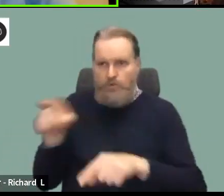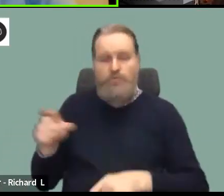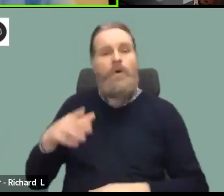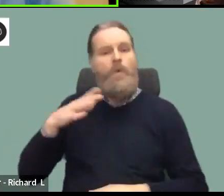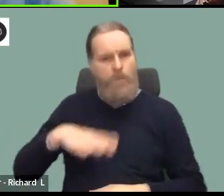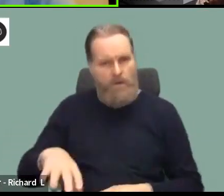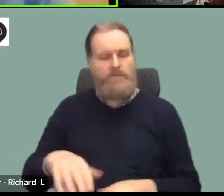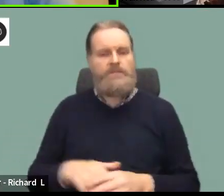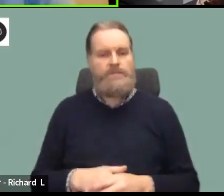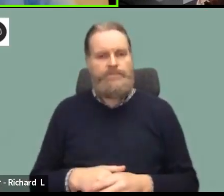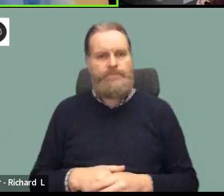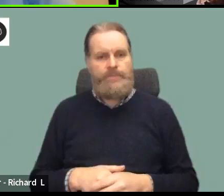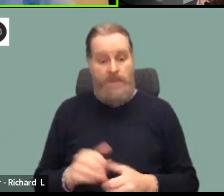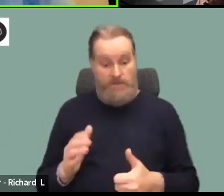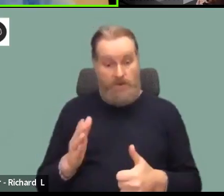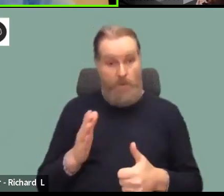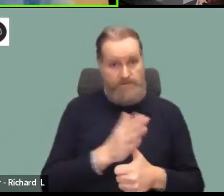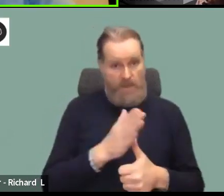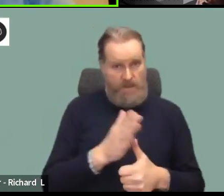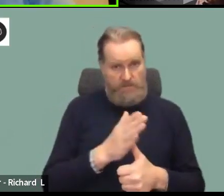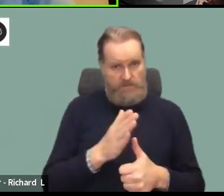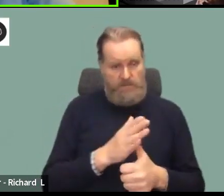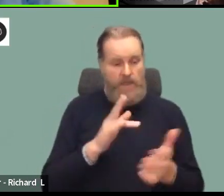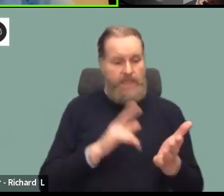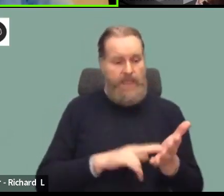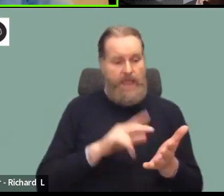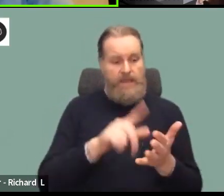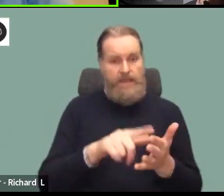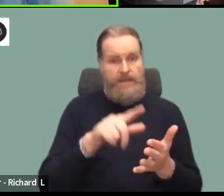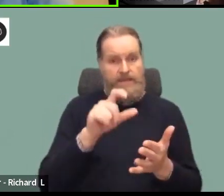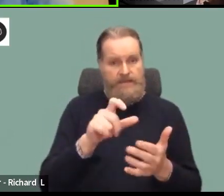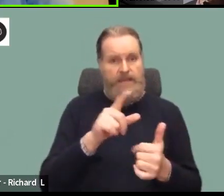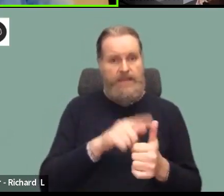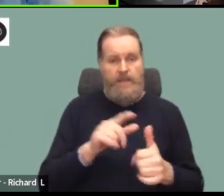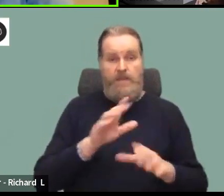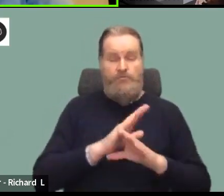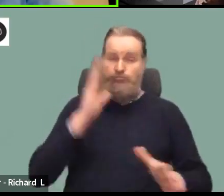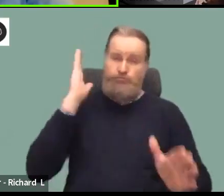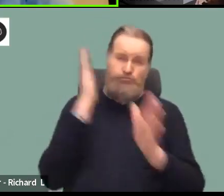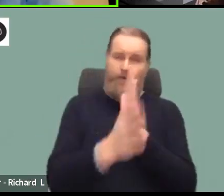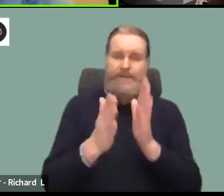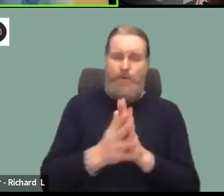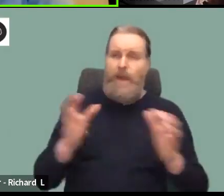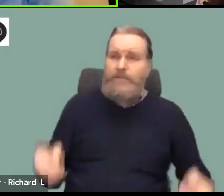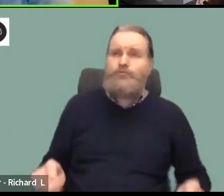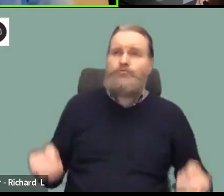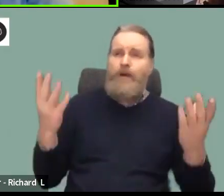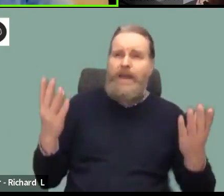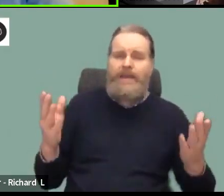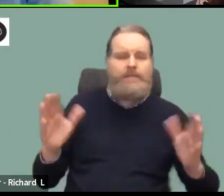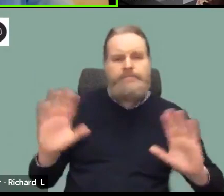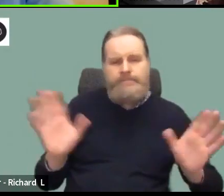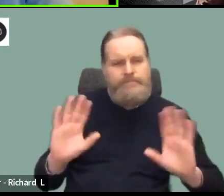So I say that because the So I say that because the first thing the FCC has done since. we see receiving the strikeforce is not to call strike action, because